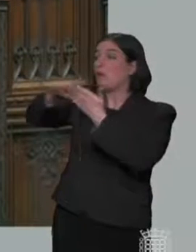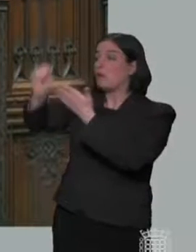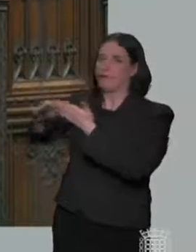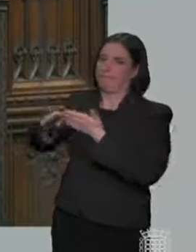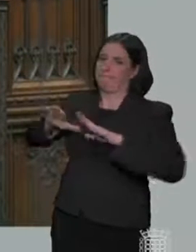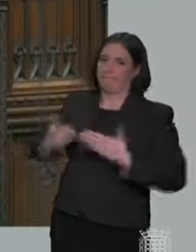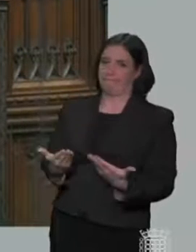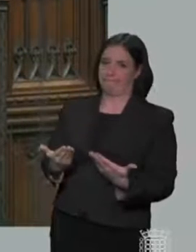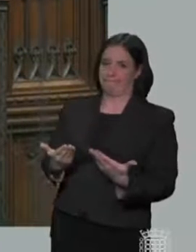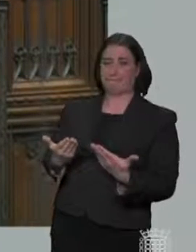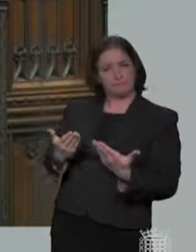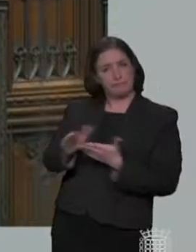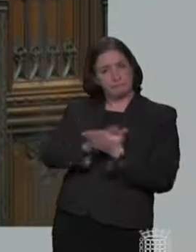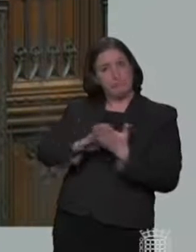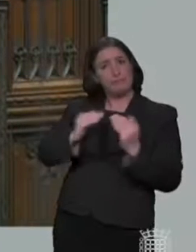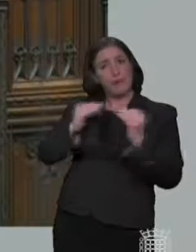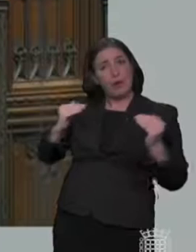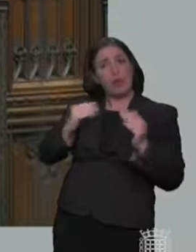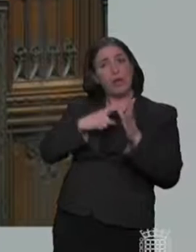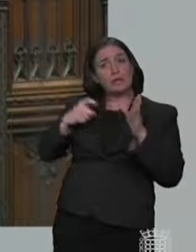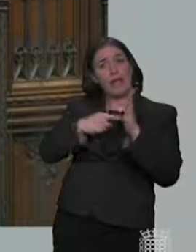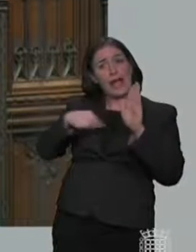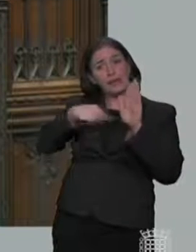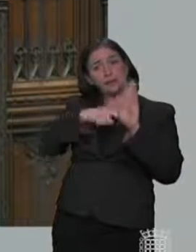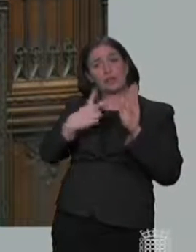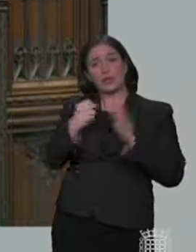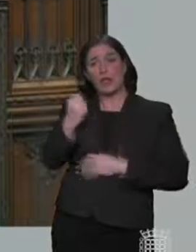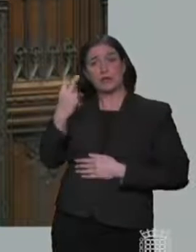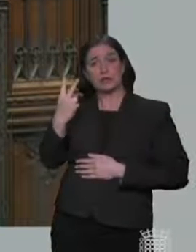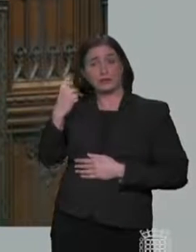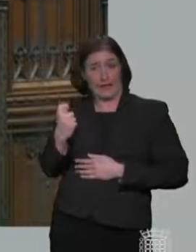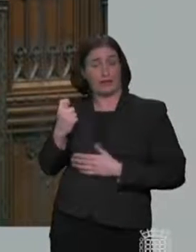in the equalities act 2010 particularly pertaining to reasonable adjustments